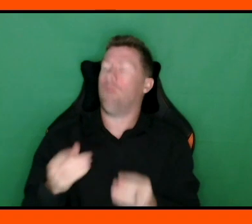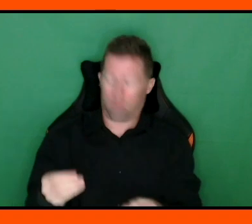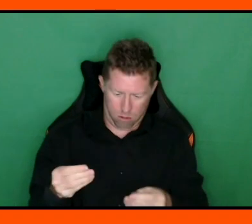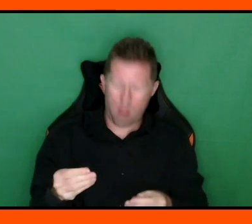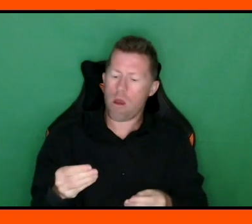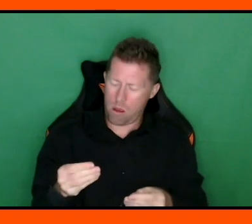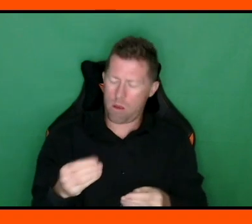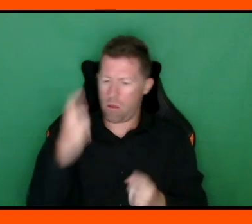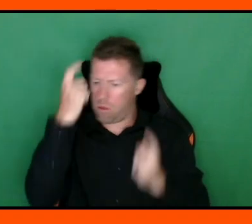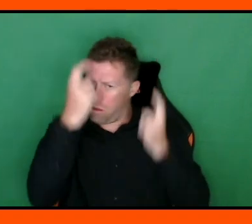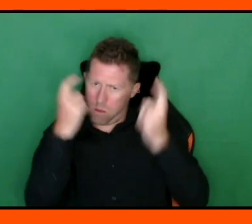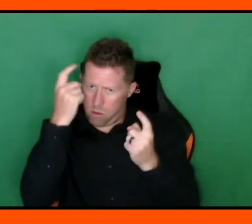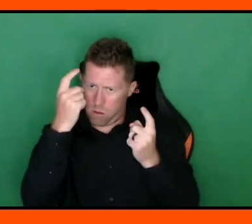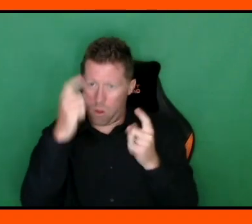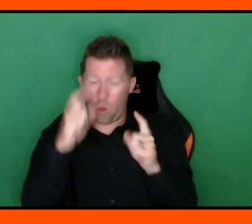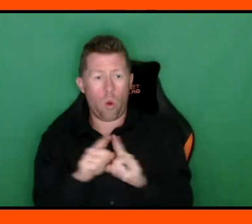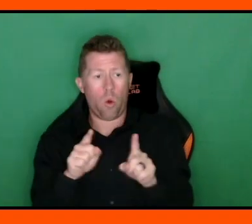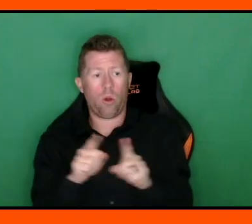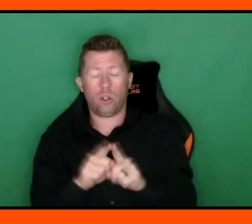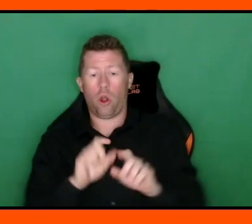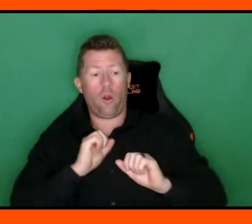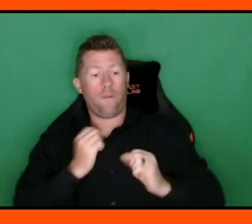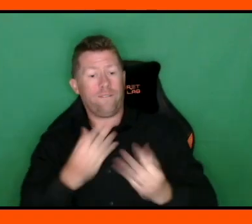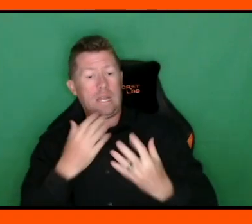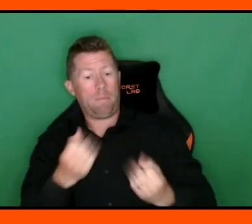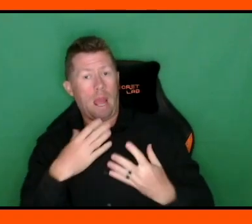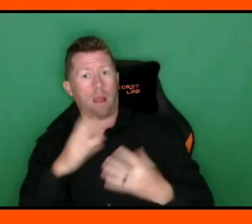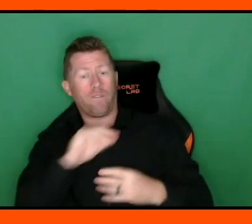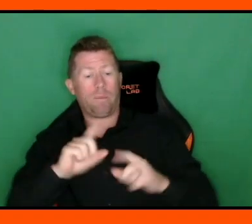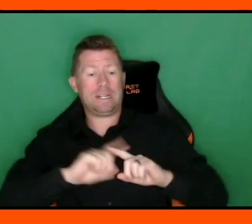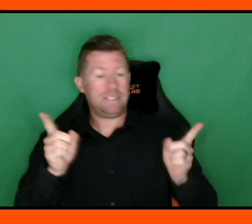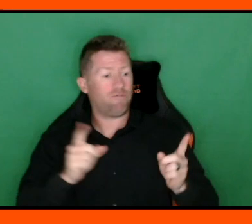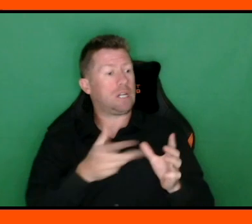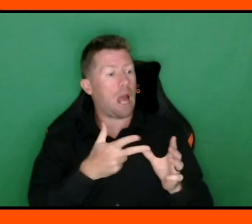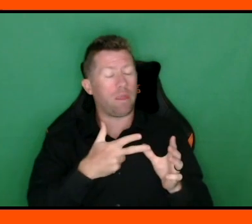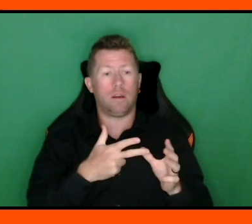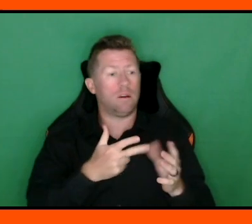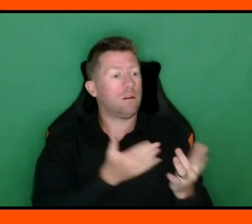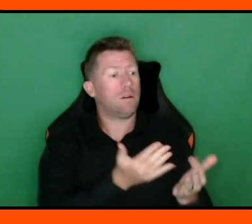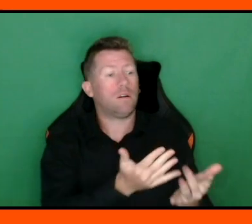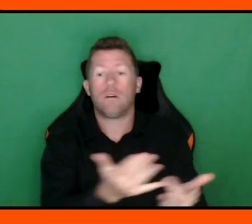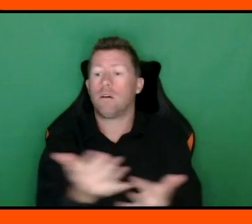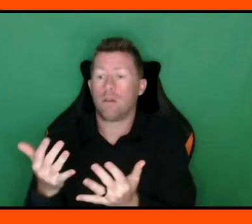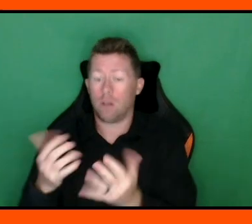We’ll also take into account feedback from recent ABS consultations and statistical standards reviews. We’ve had a few lately.